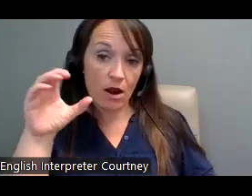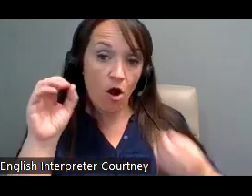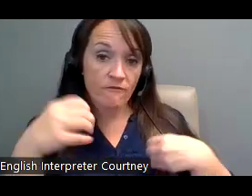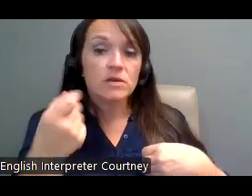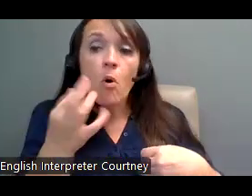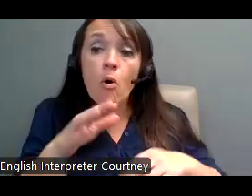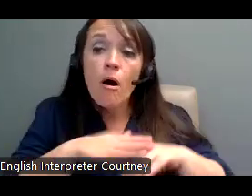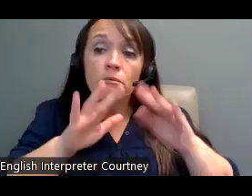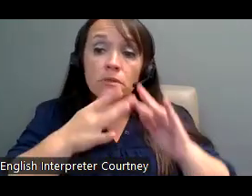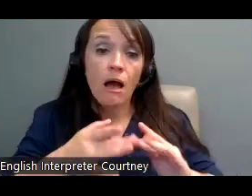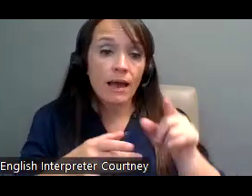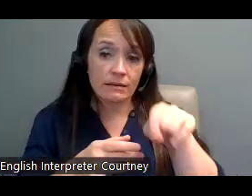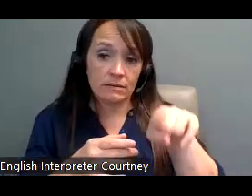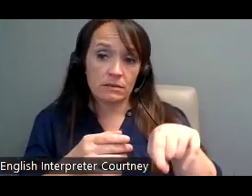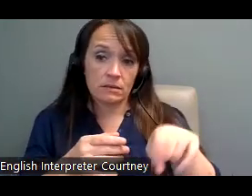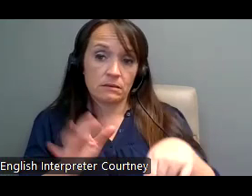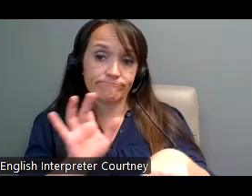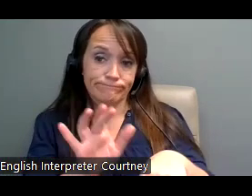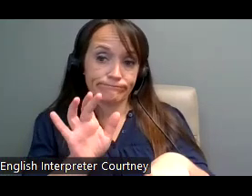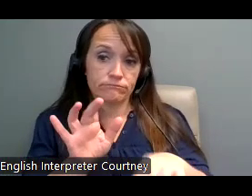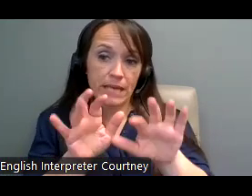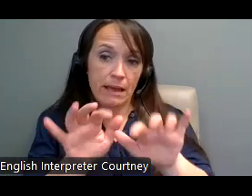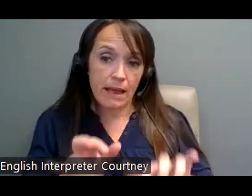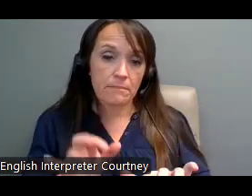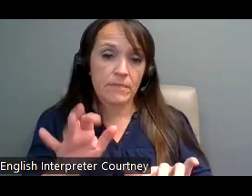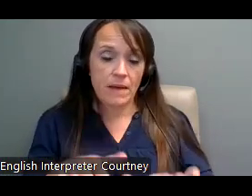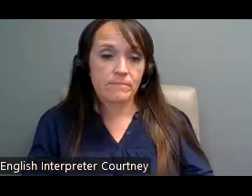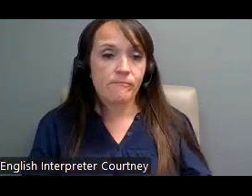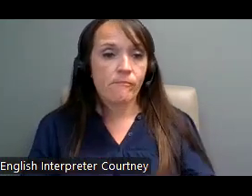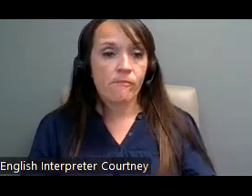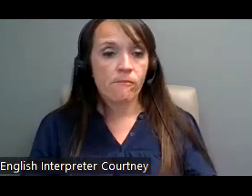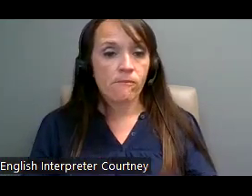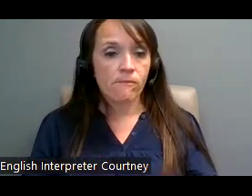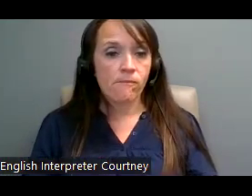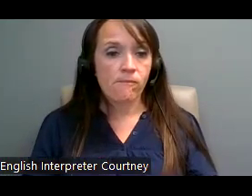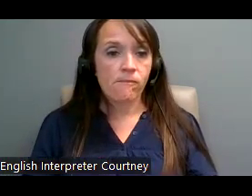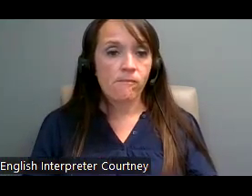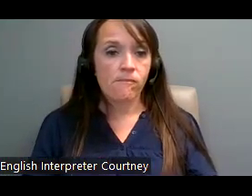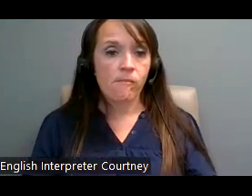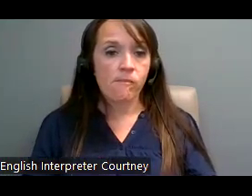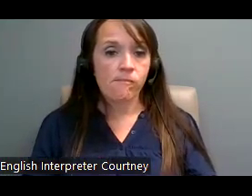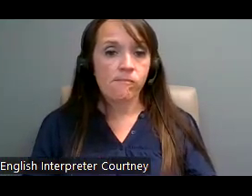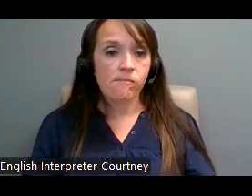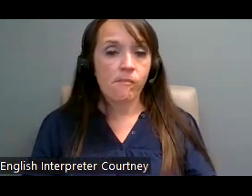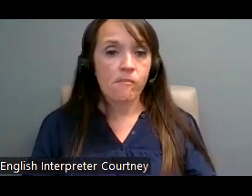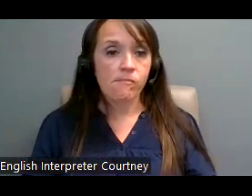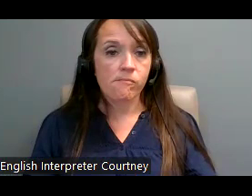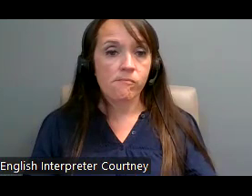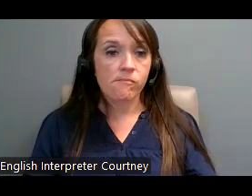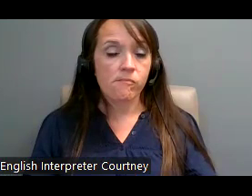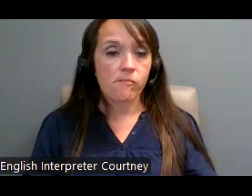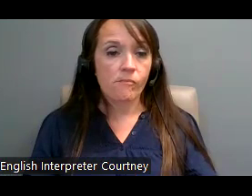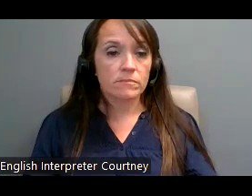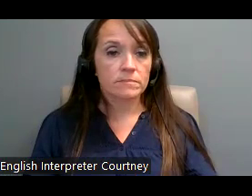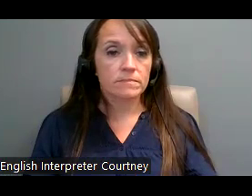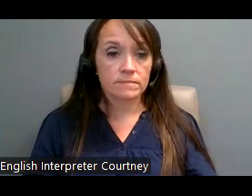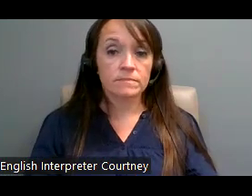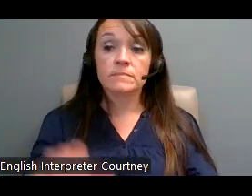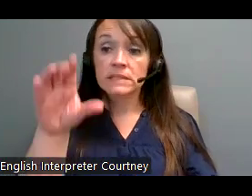the two links below. Next slide. For the waivers operated by DDSN, you